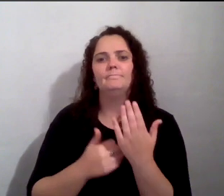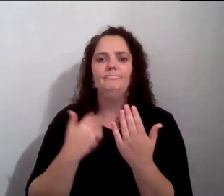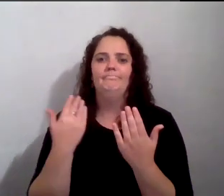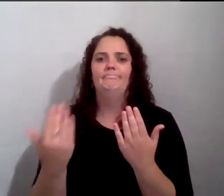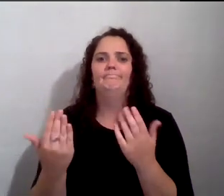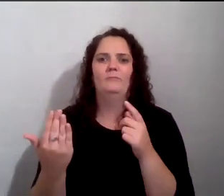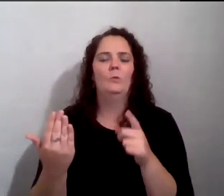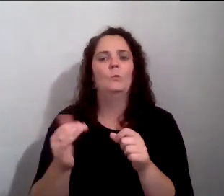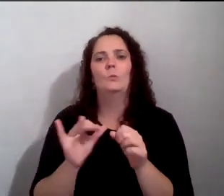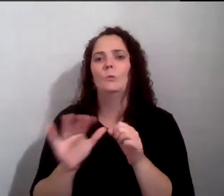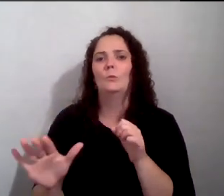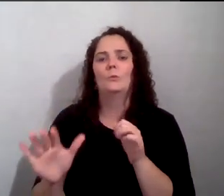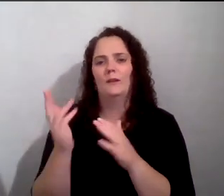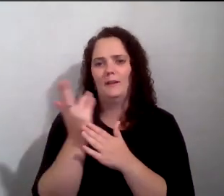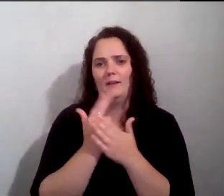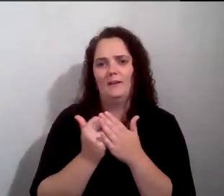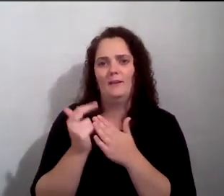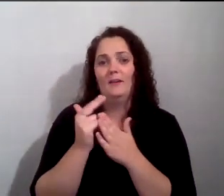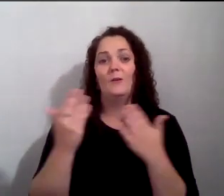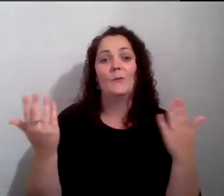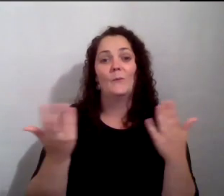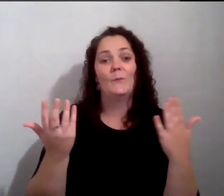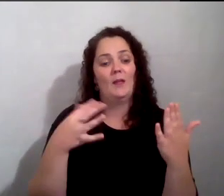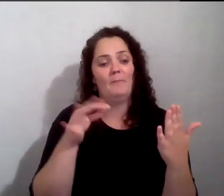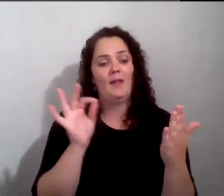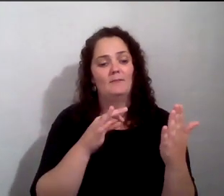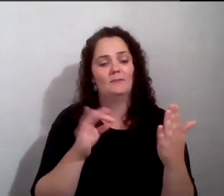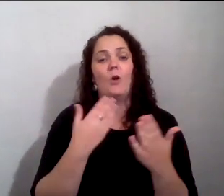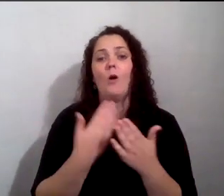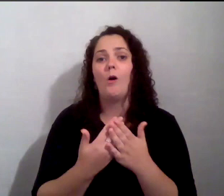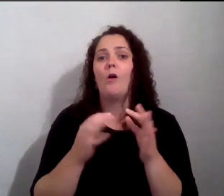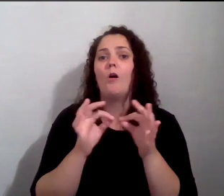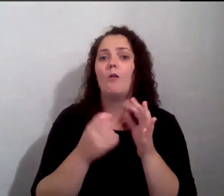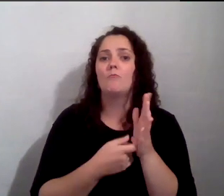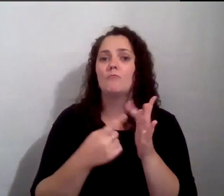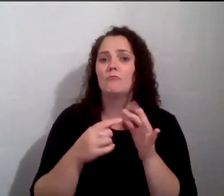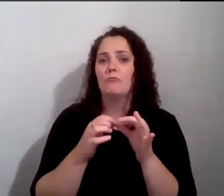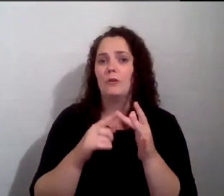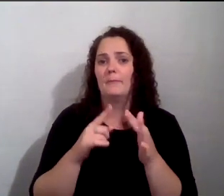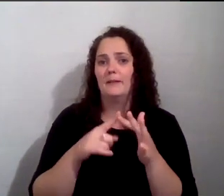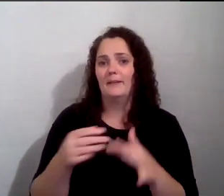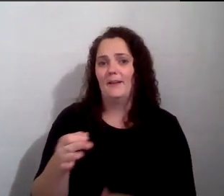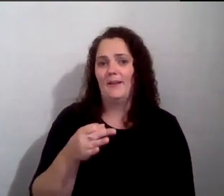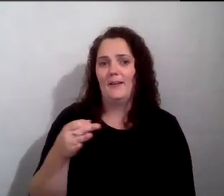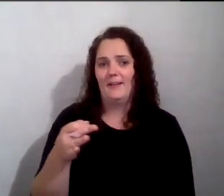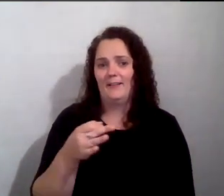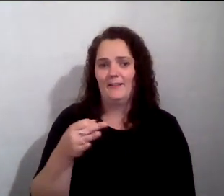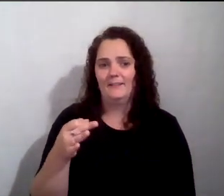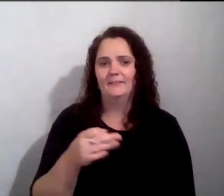In these early works, like this work here Bathing scene, Bali it's useful to remember that Fairweather was Slade School